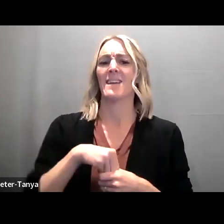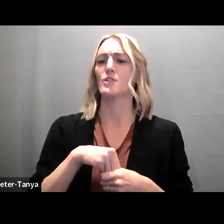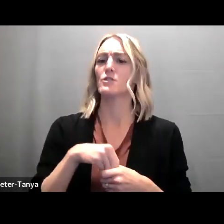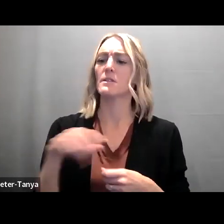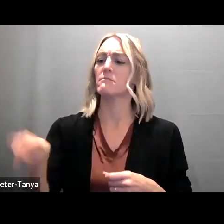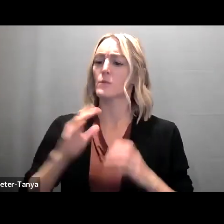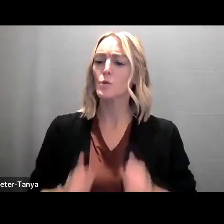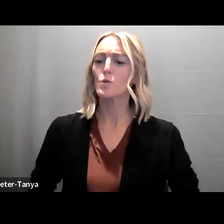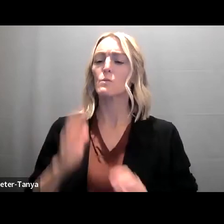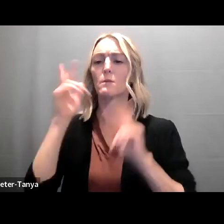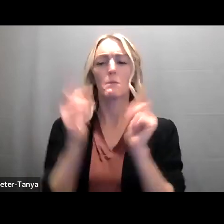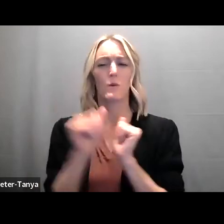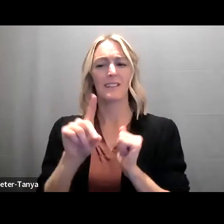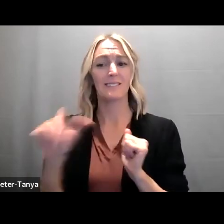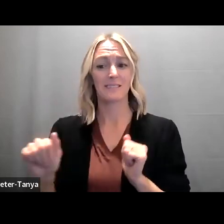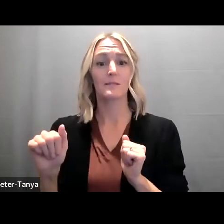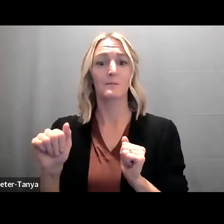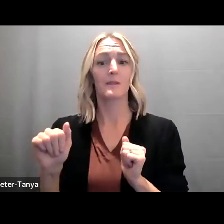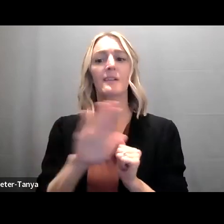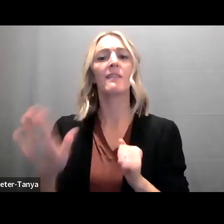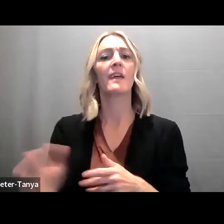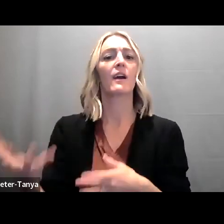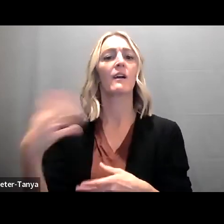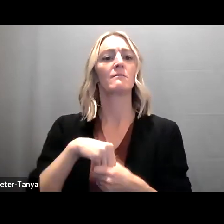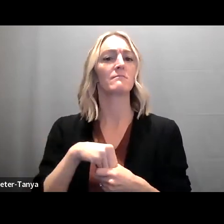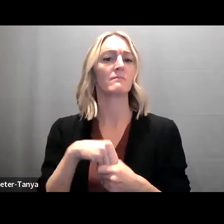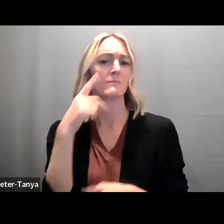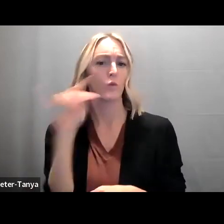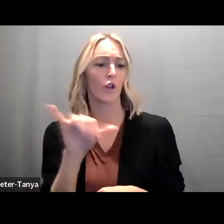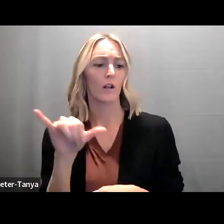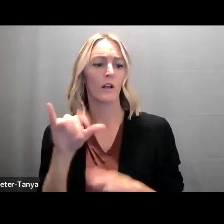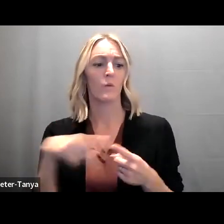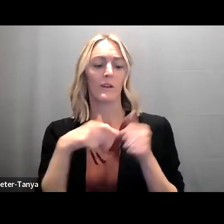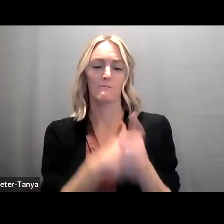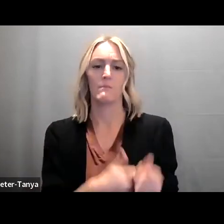like when it comes to ensure compliance with the rule? Site visits a really great one.